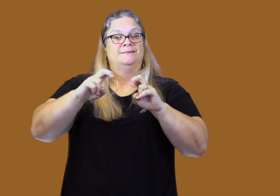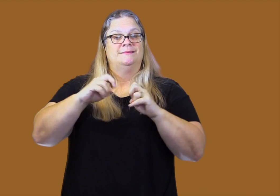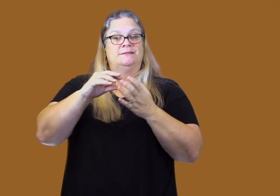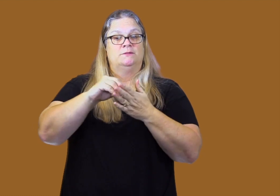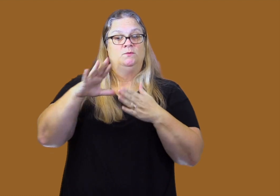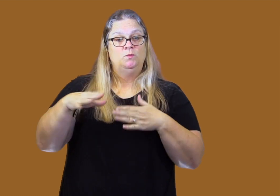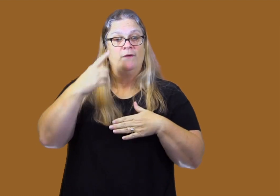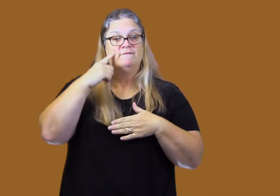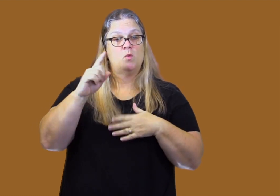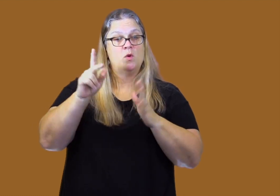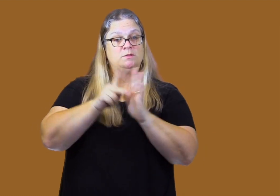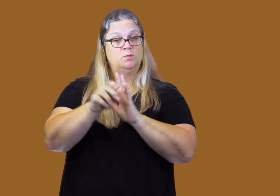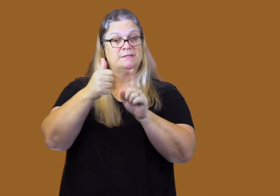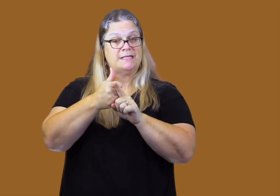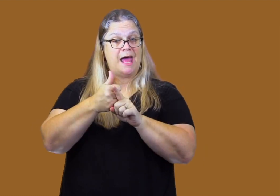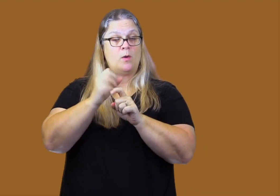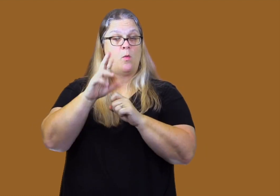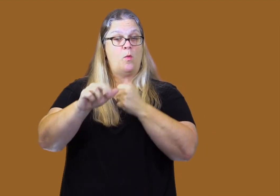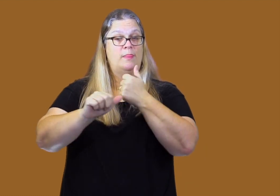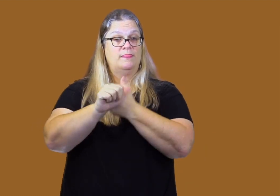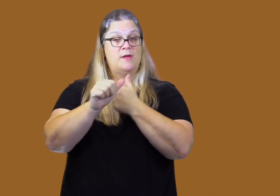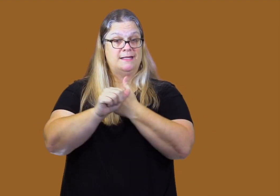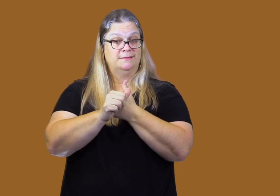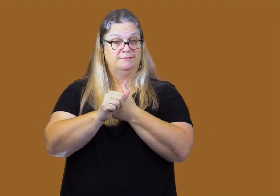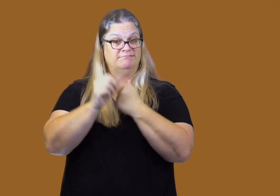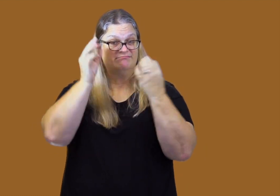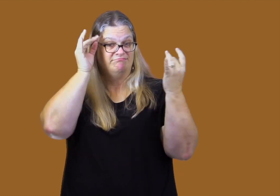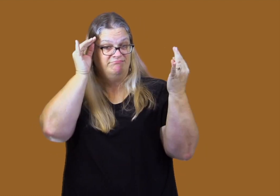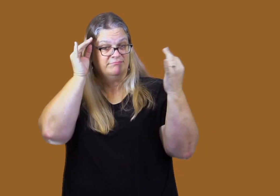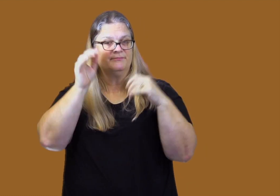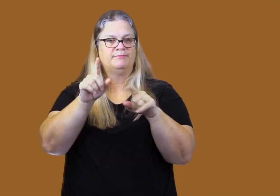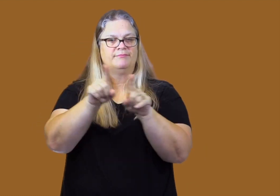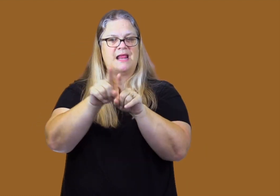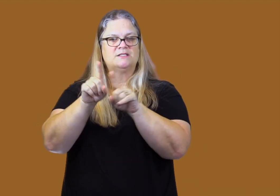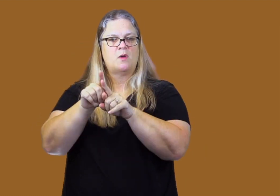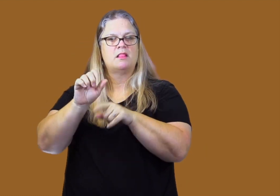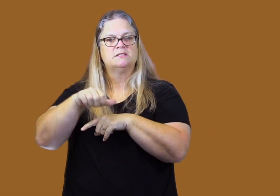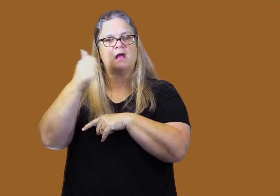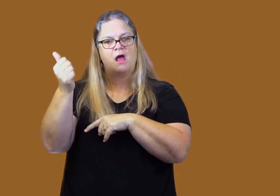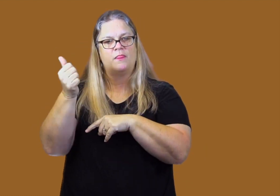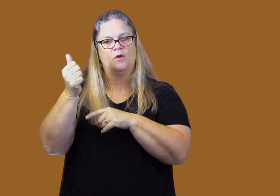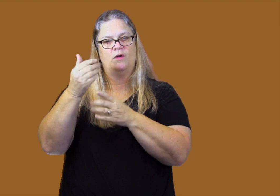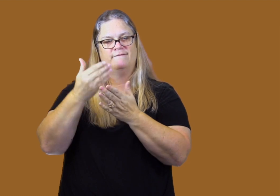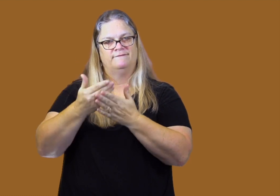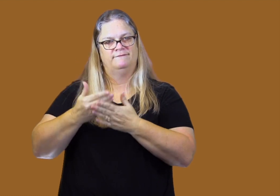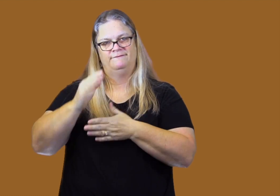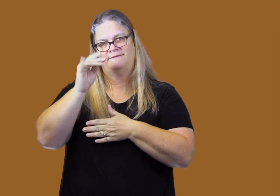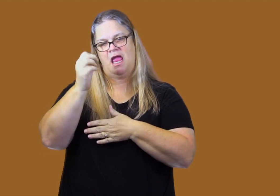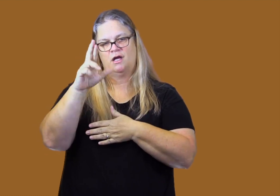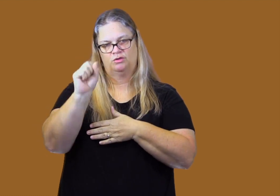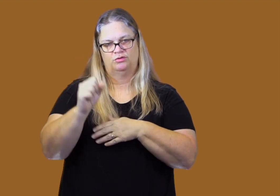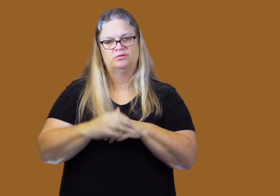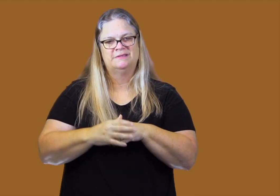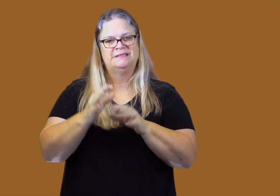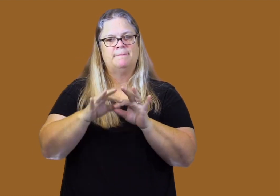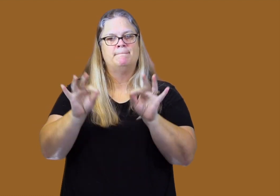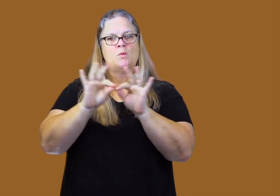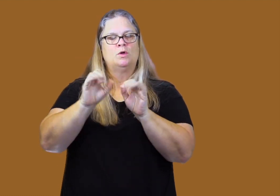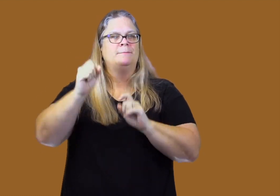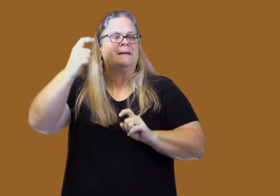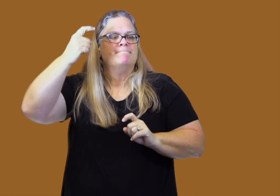When assessing students for suicide or threats or ideation that's also other factors